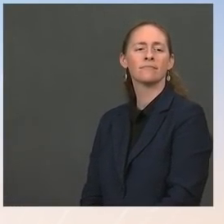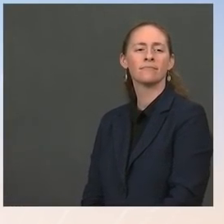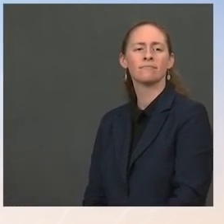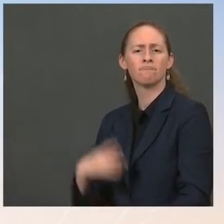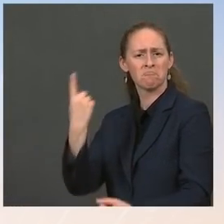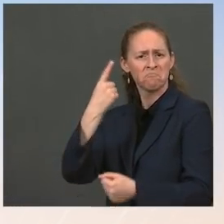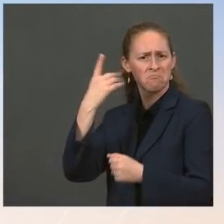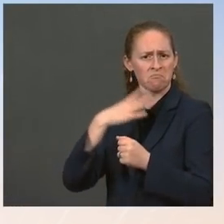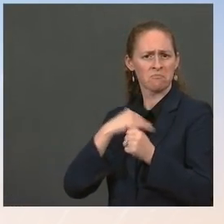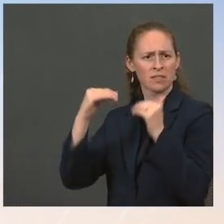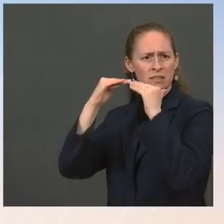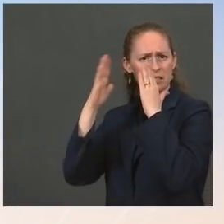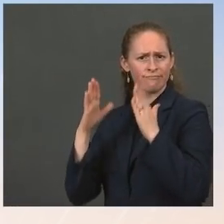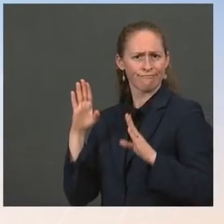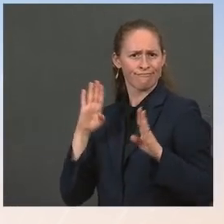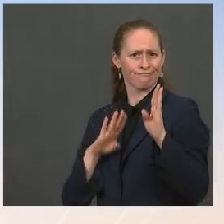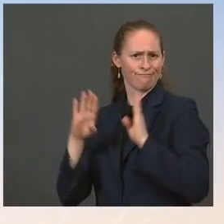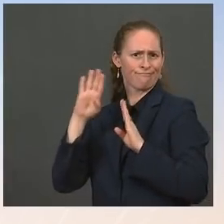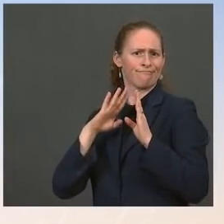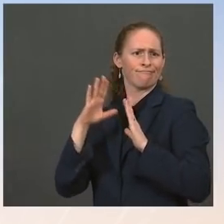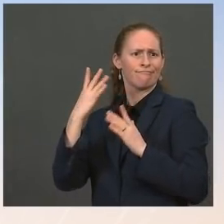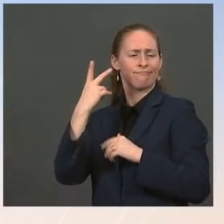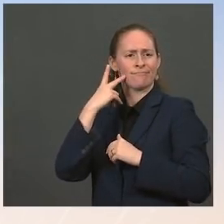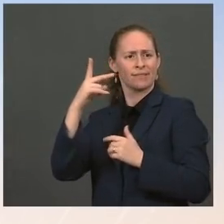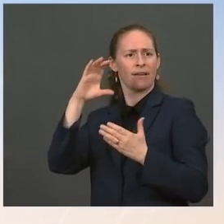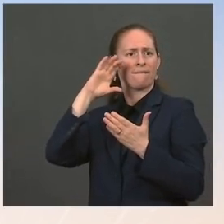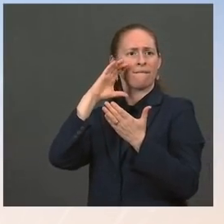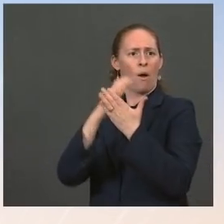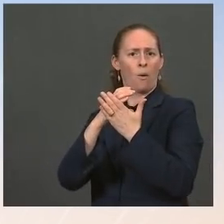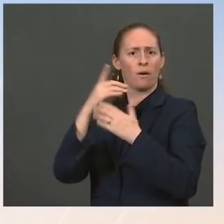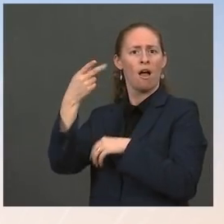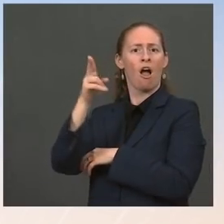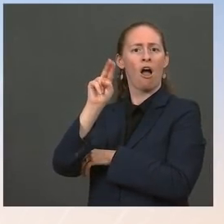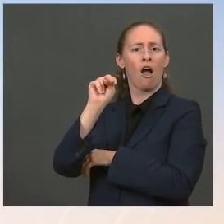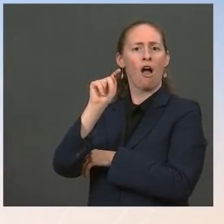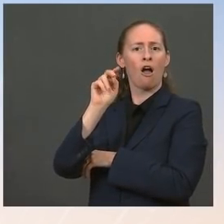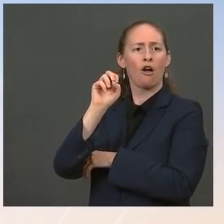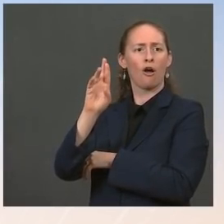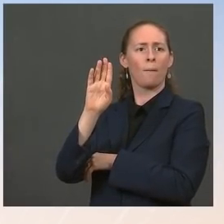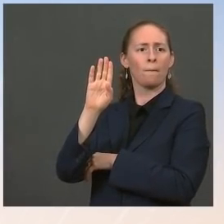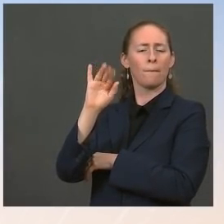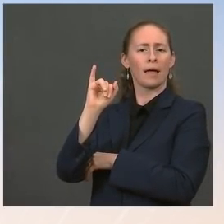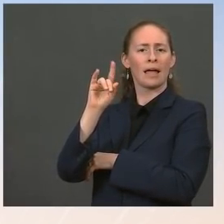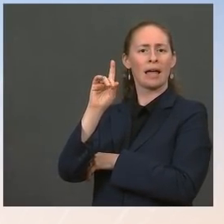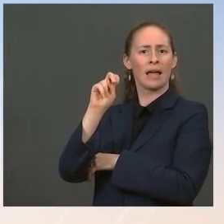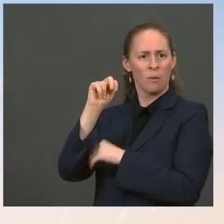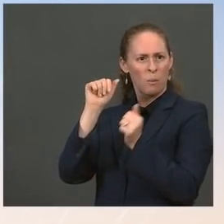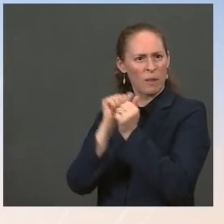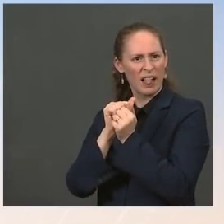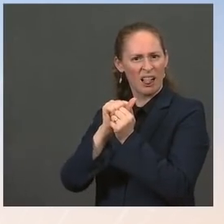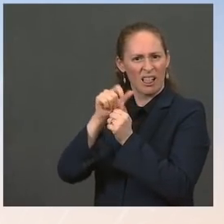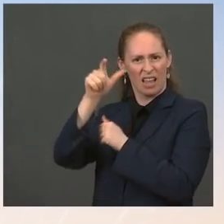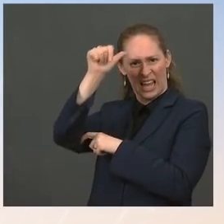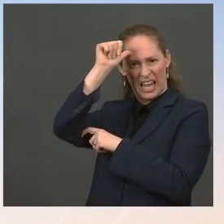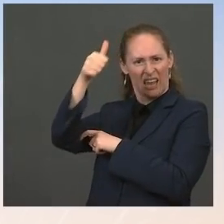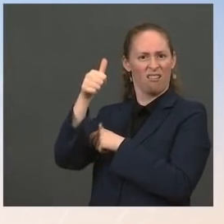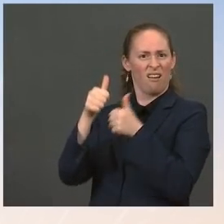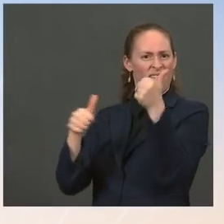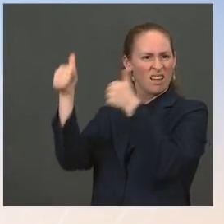at that gallery alongside prospective buyers? Ms. Psaki: I'd point you to the gallerist on specifics of the restrictions that were put in place. The Press: Great.